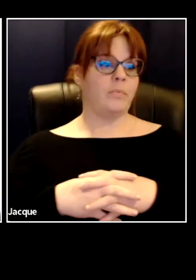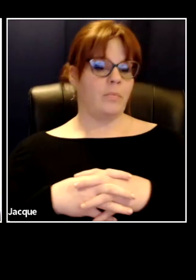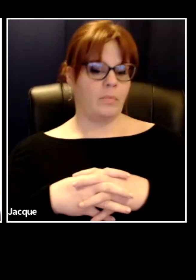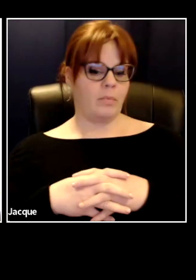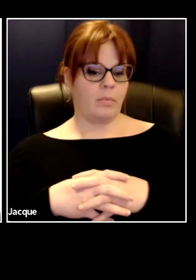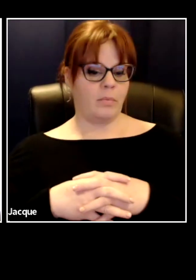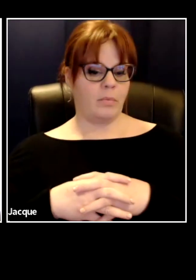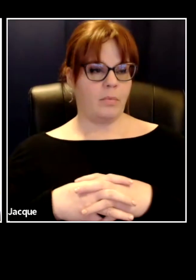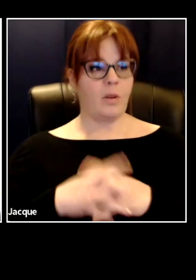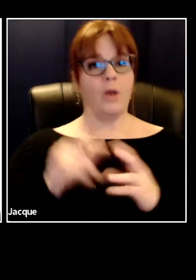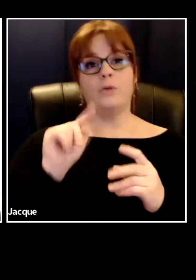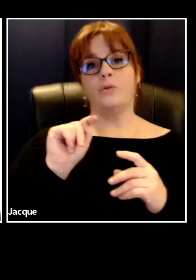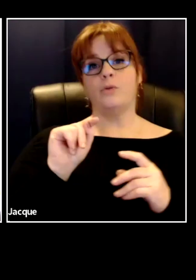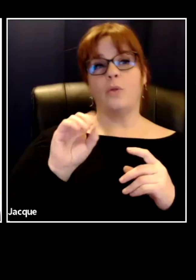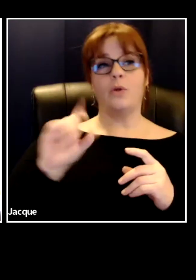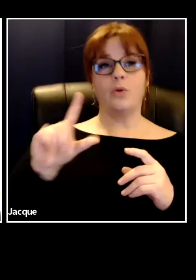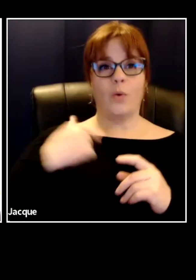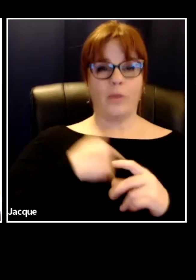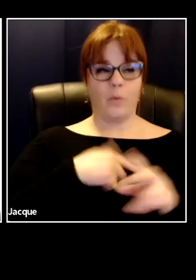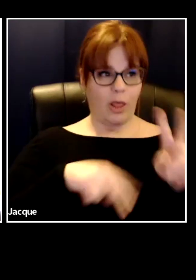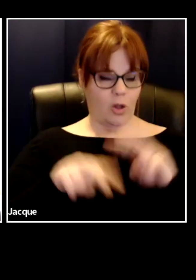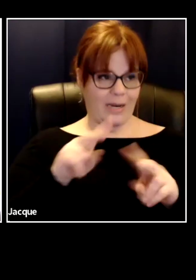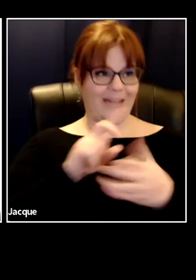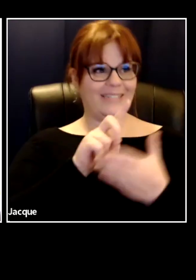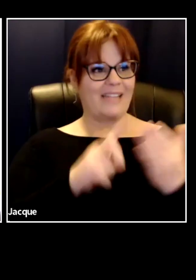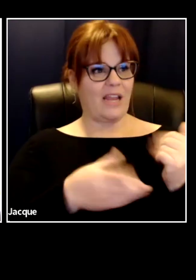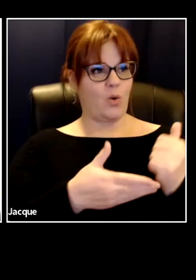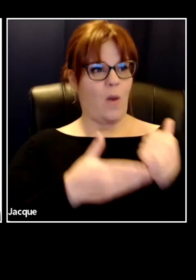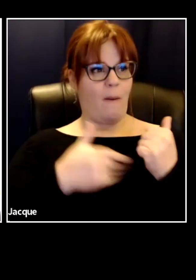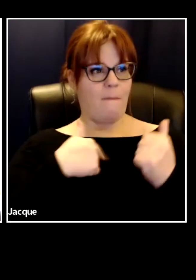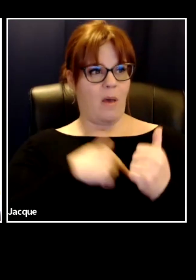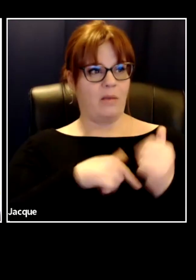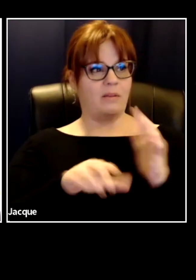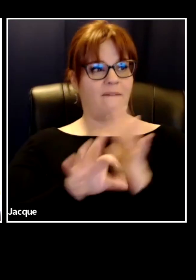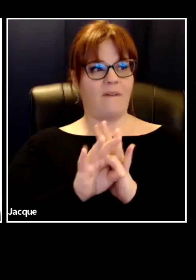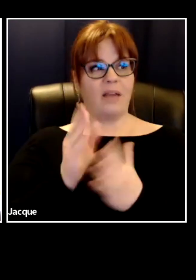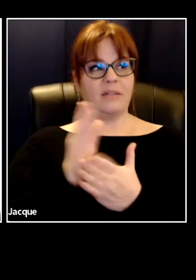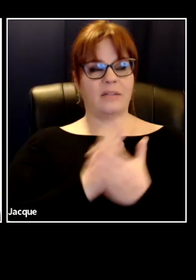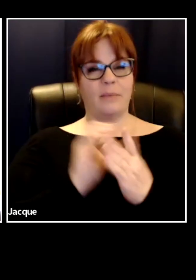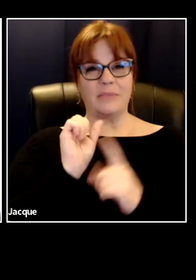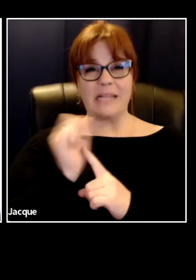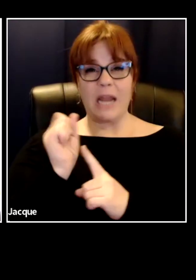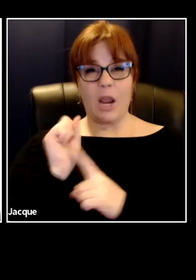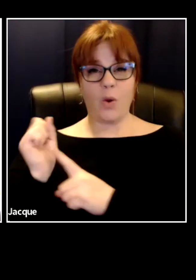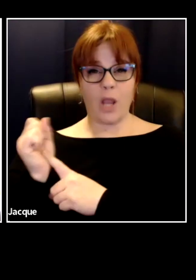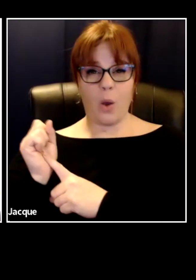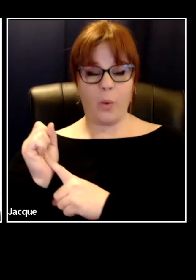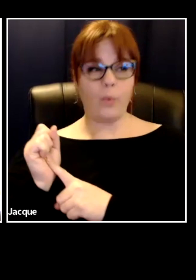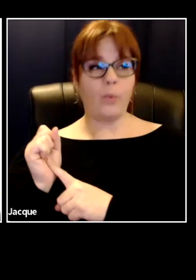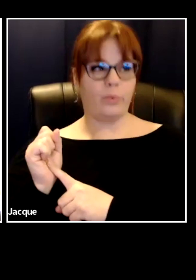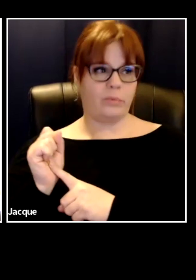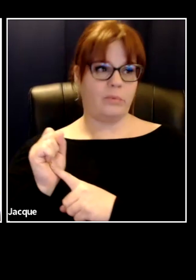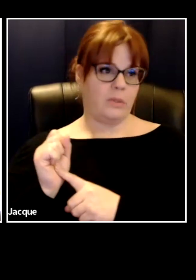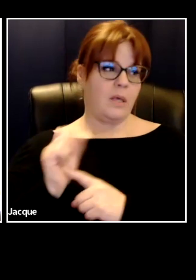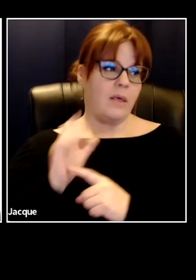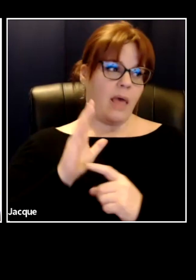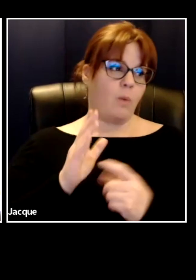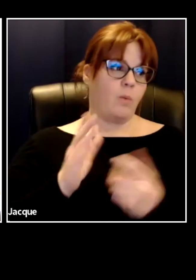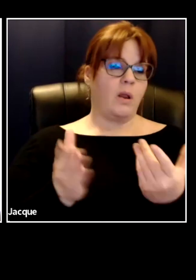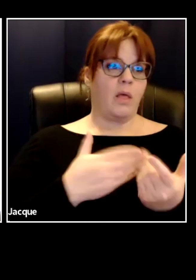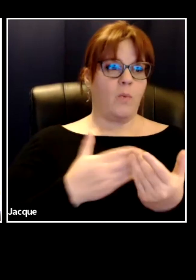designed to help us find some scenarios that would otherwise be hard to see to make these